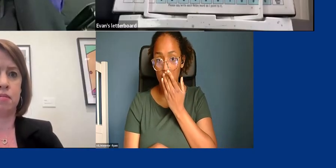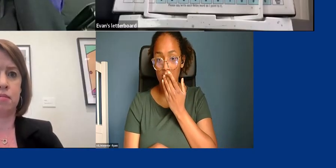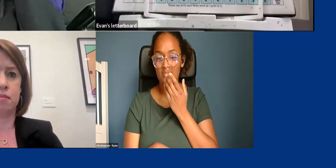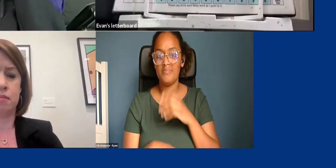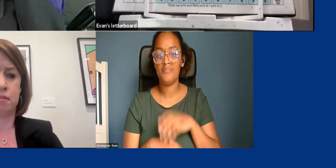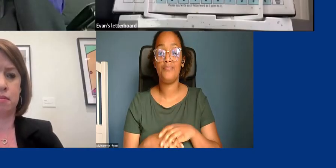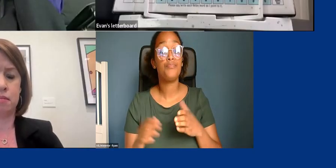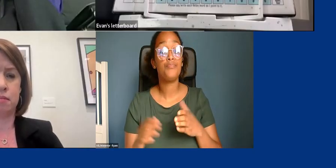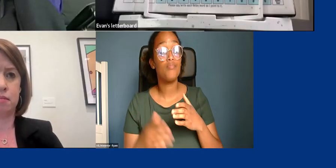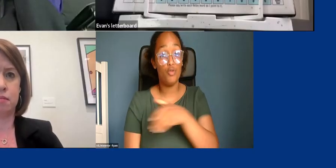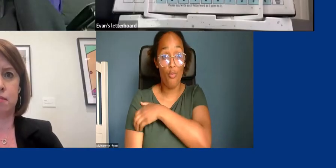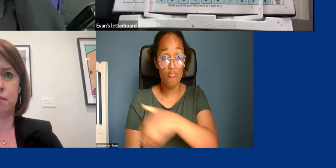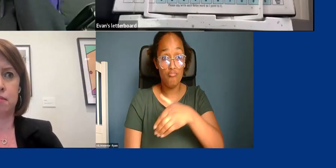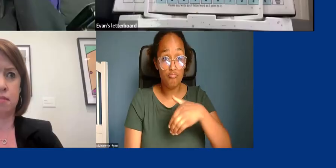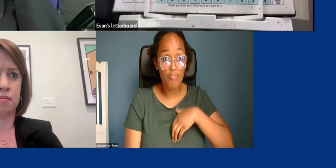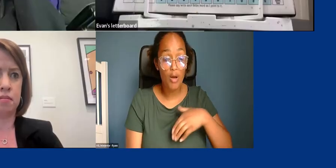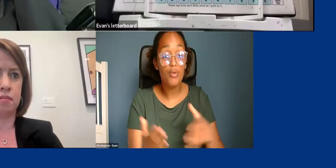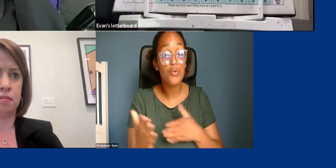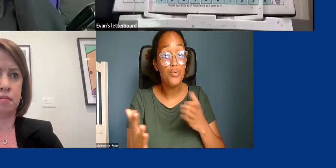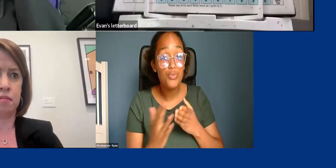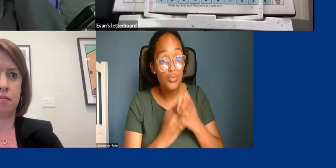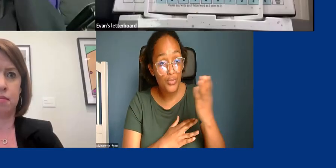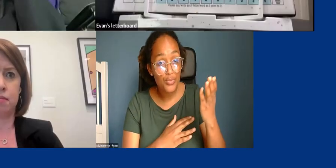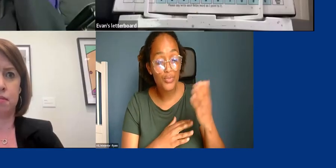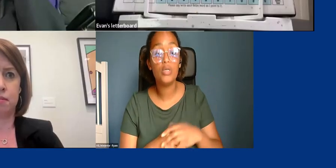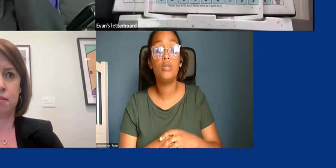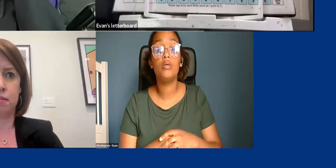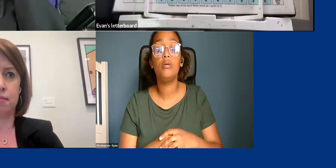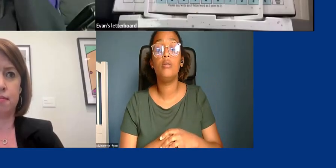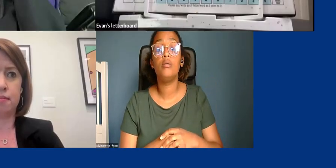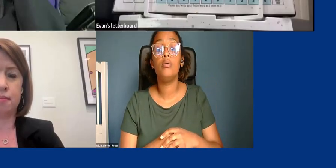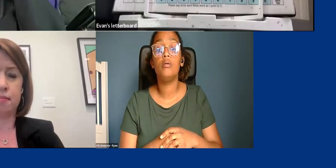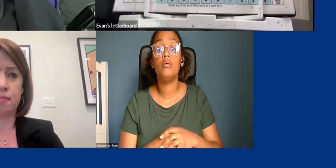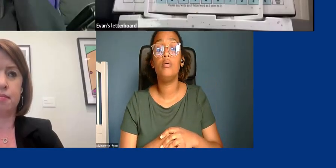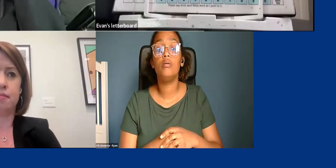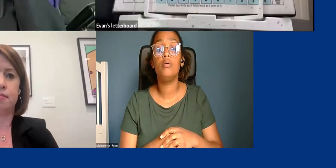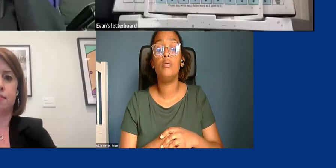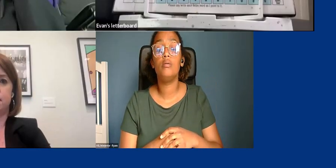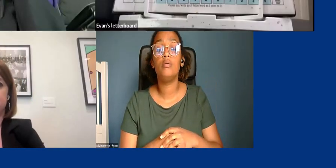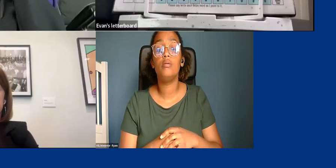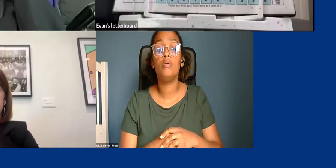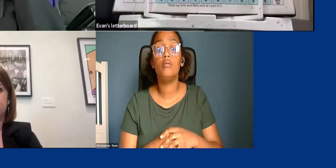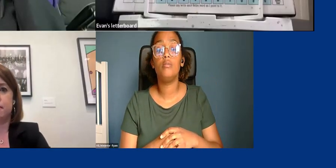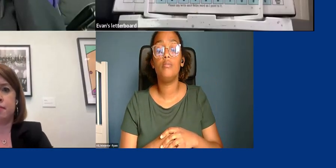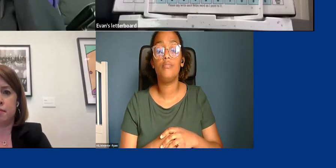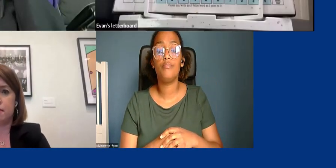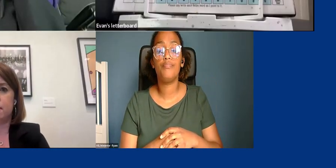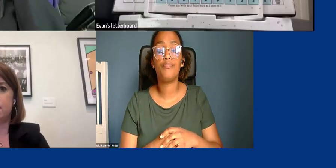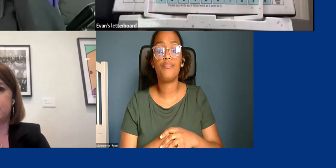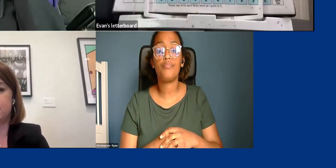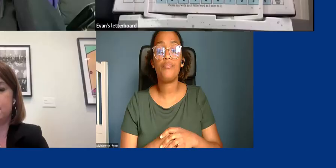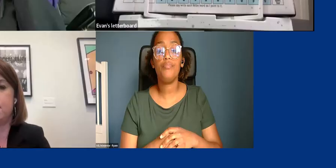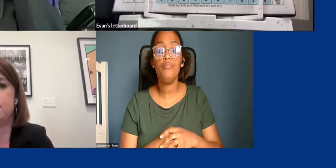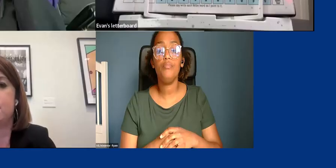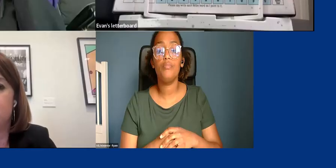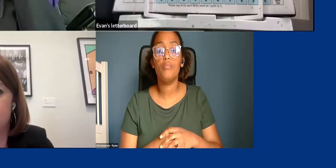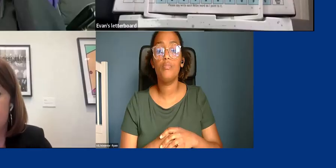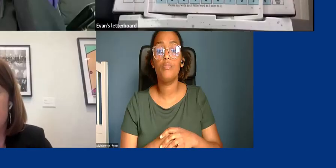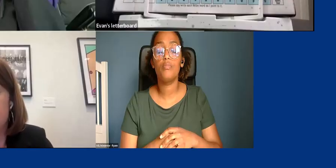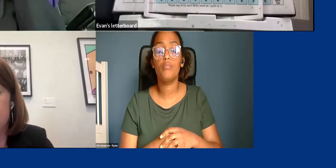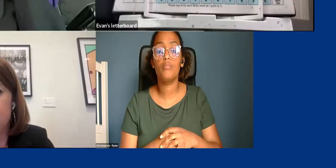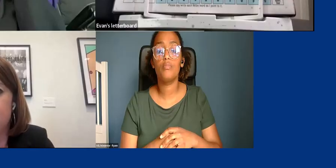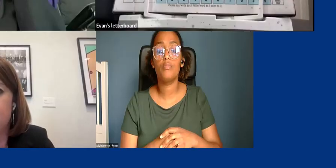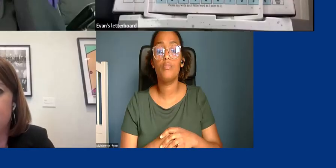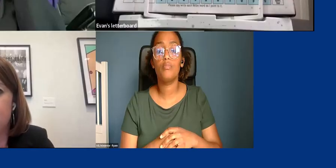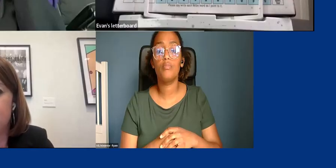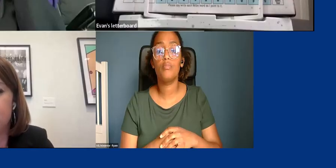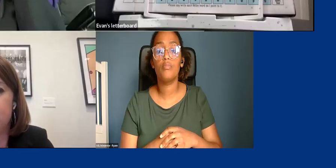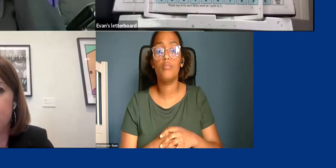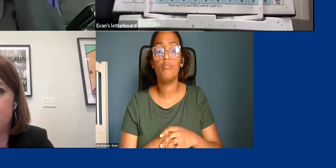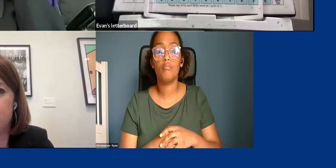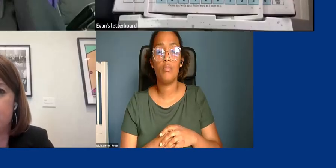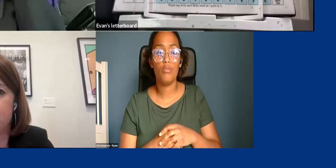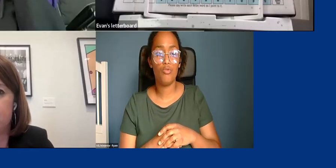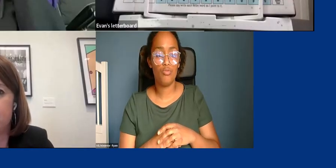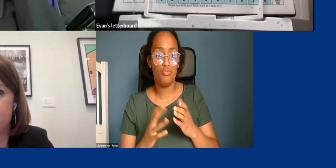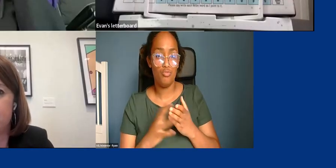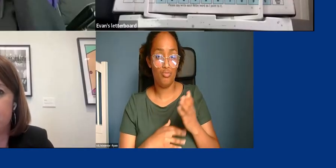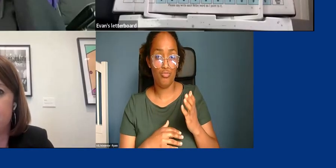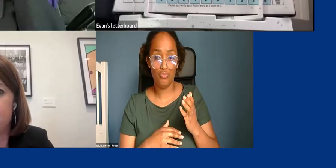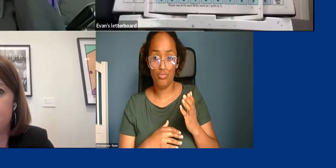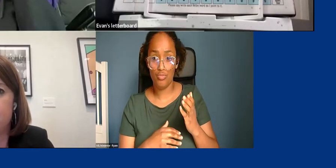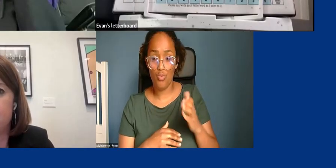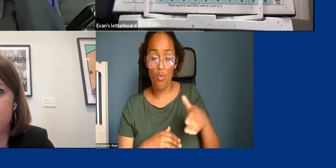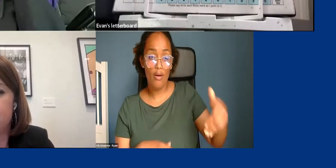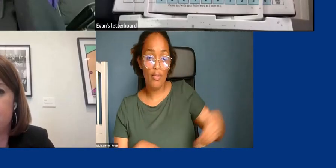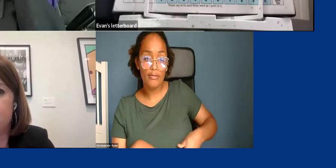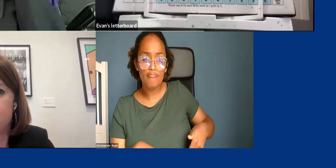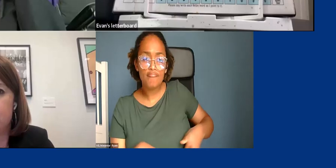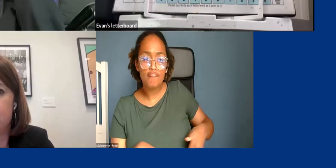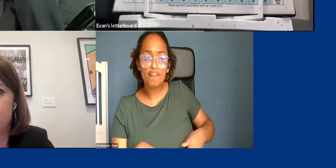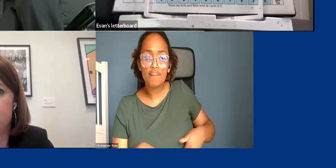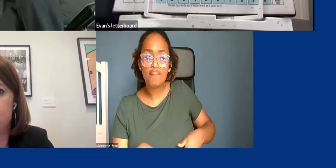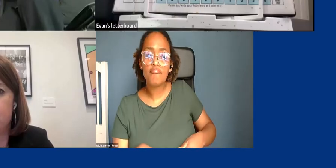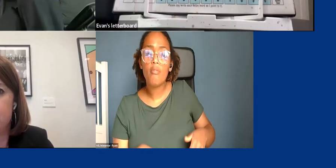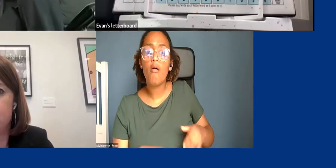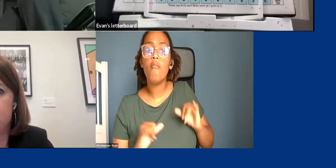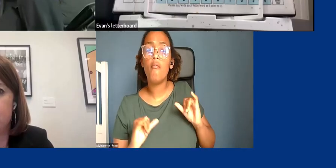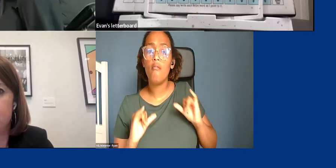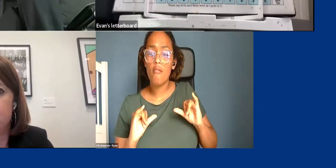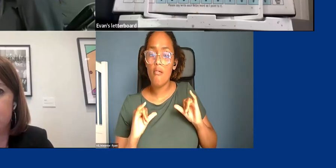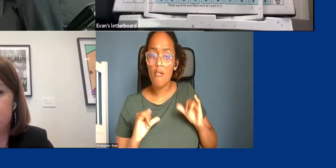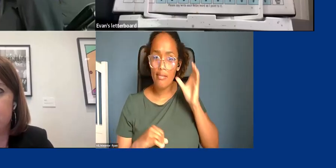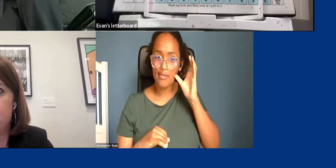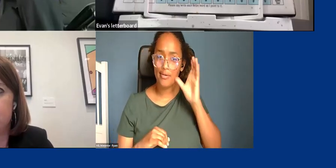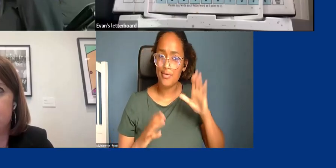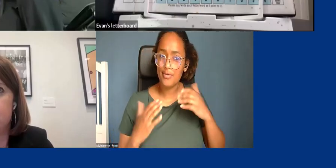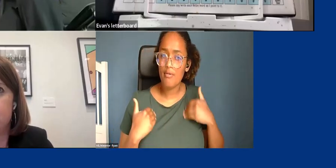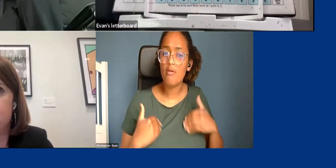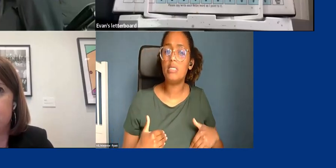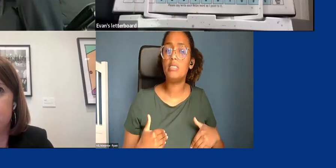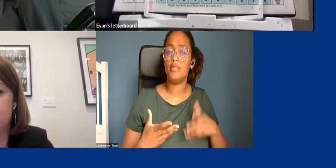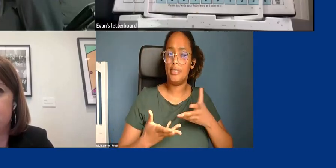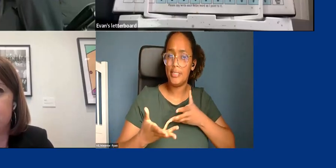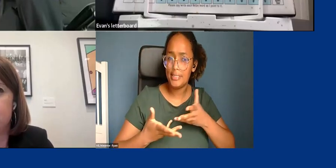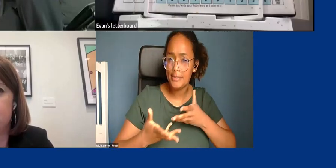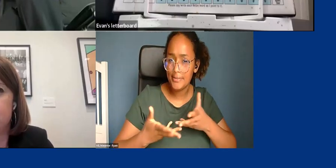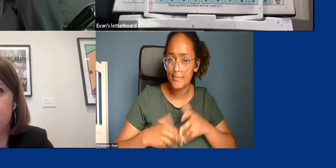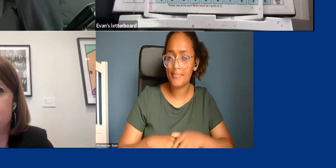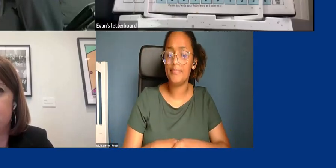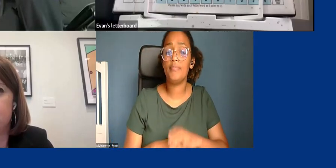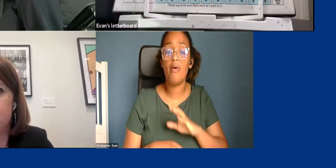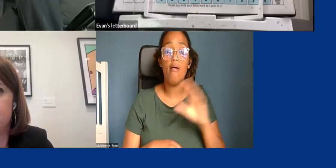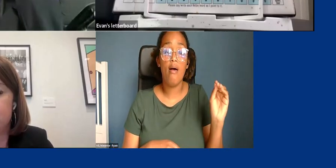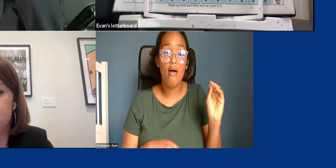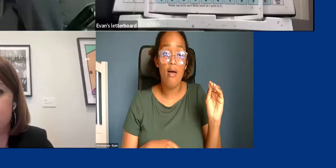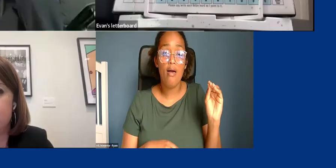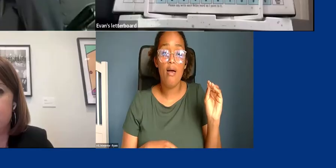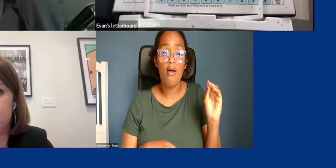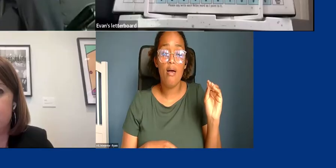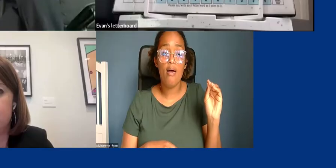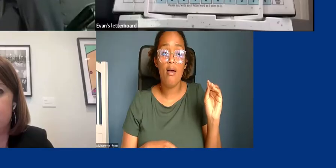I-N-T-U-I, the intuition and c o m n u community.